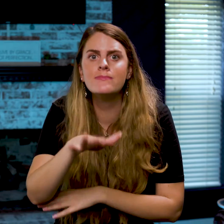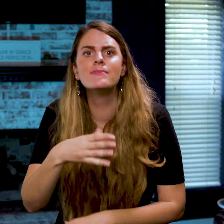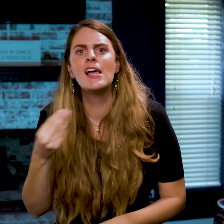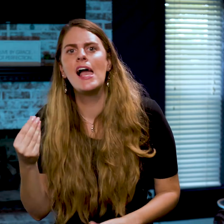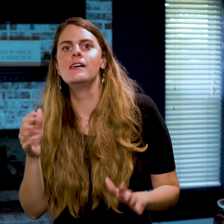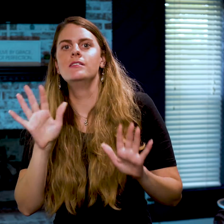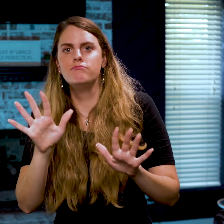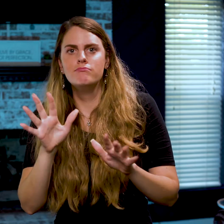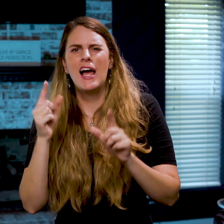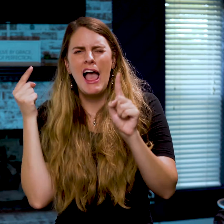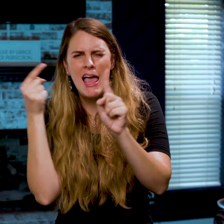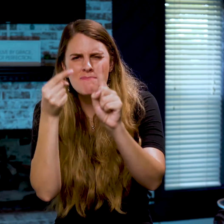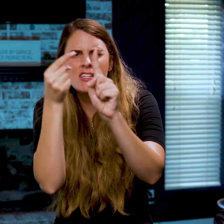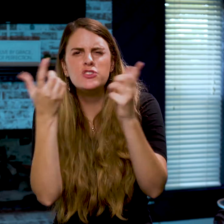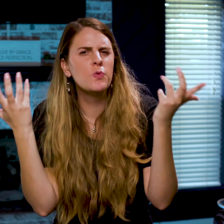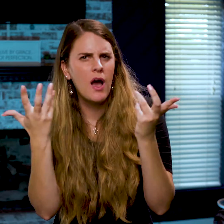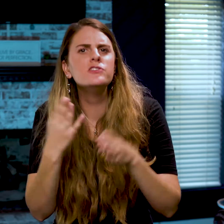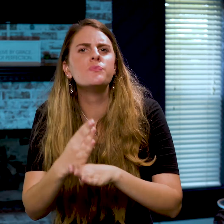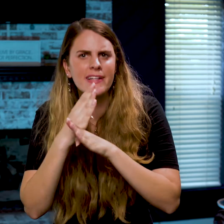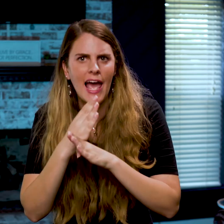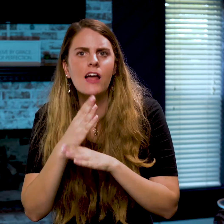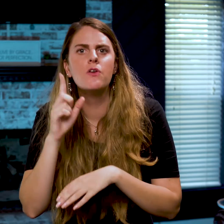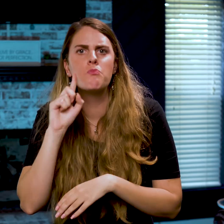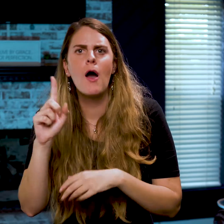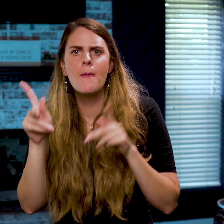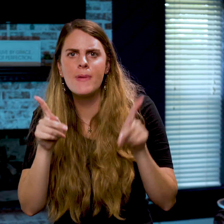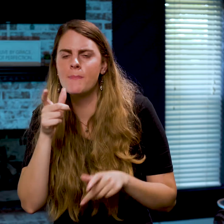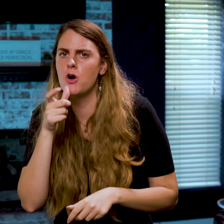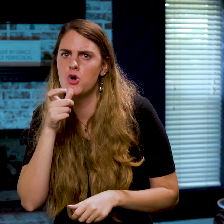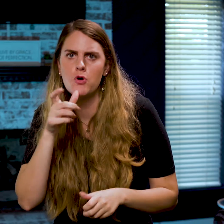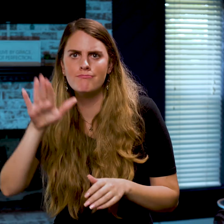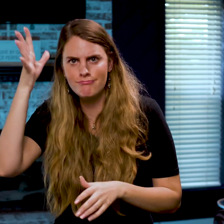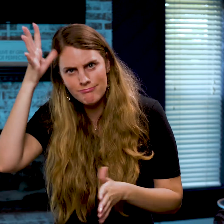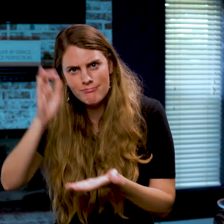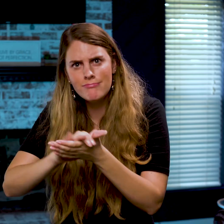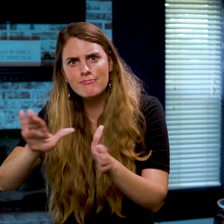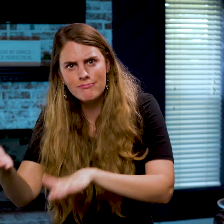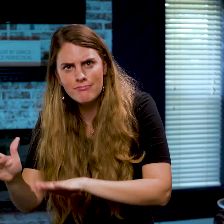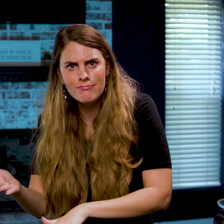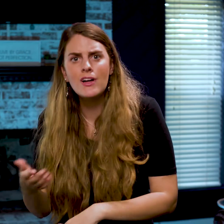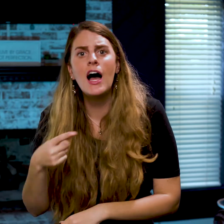and aiming to provide for widows